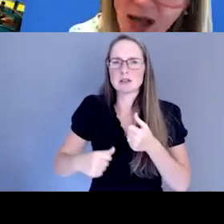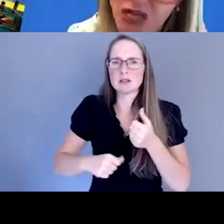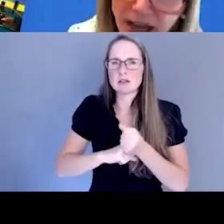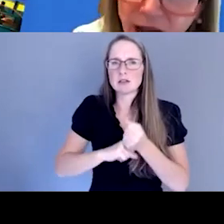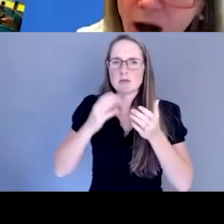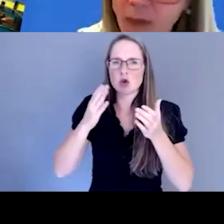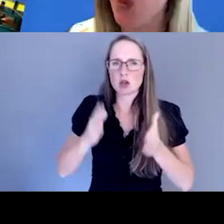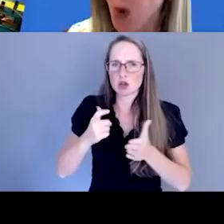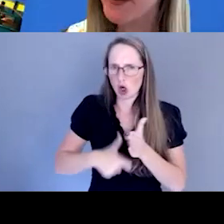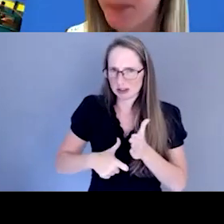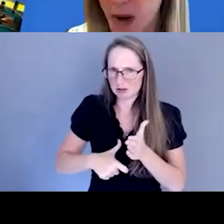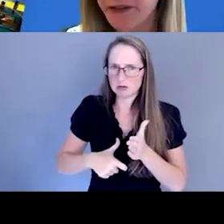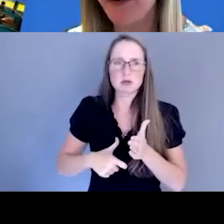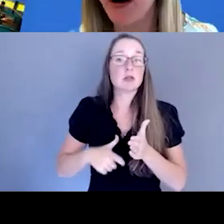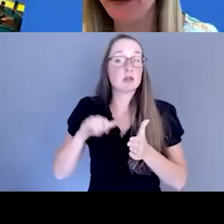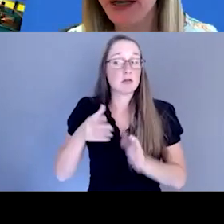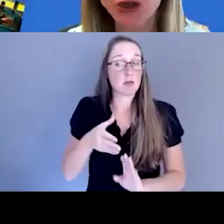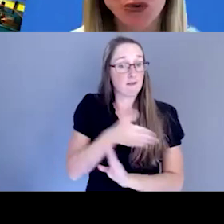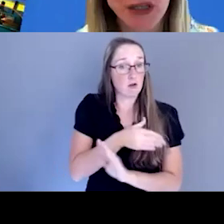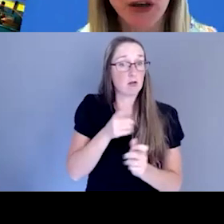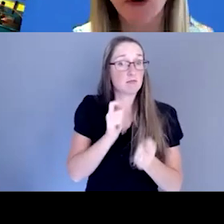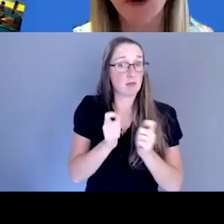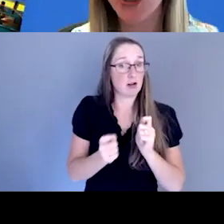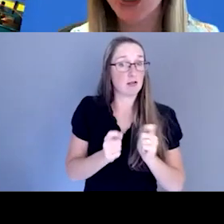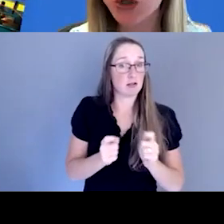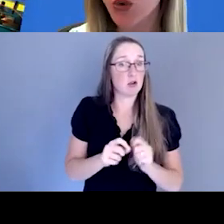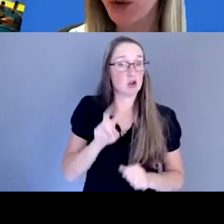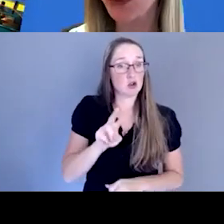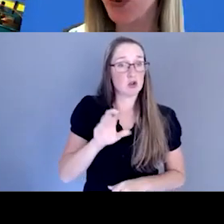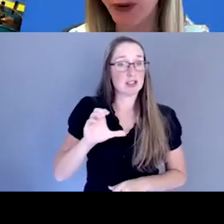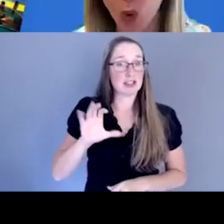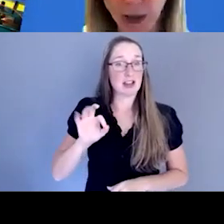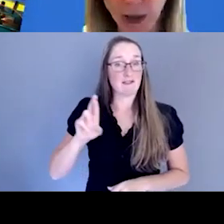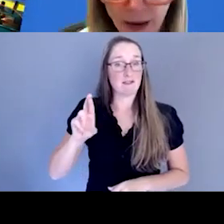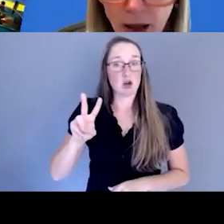that was modified in 2 CFR 200.1.